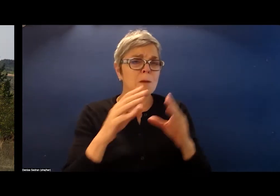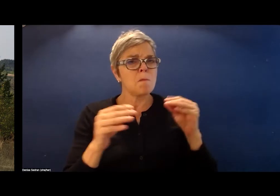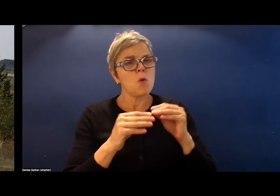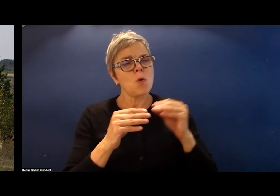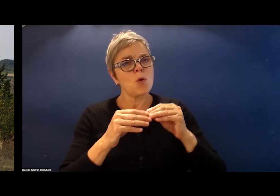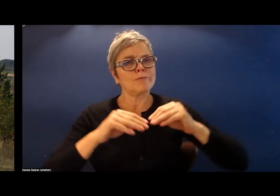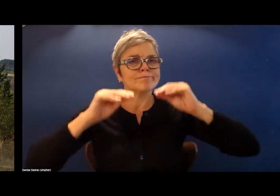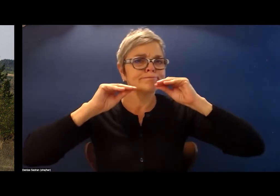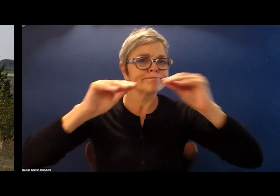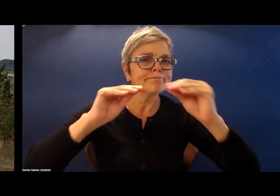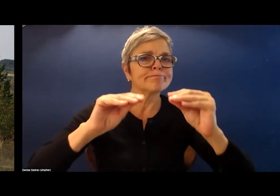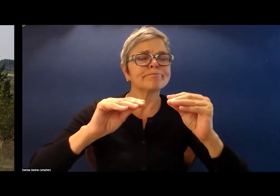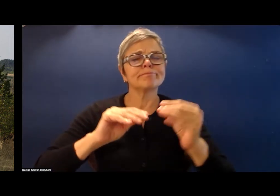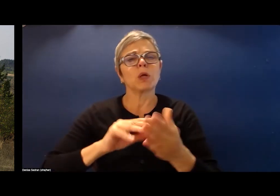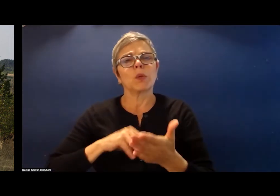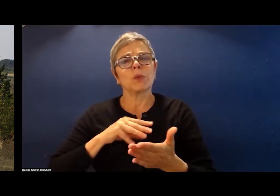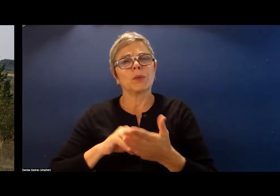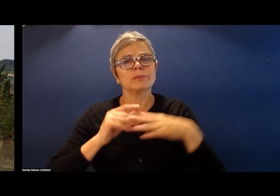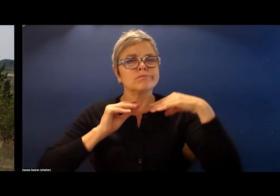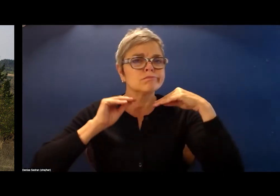what's the word I'm looking for,